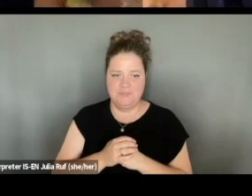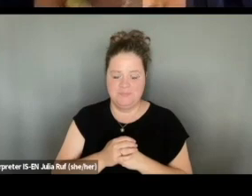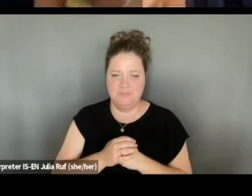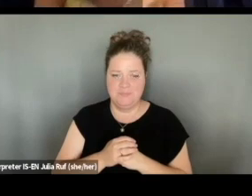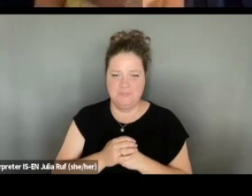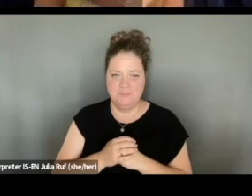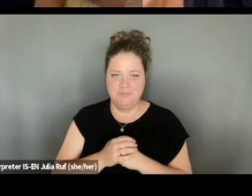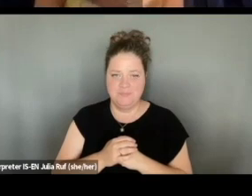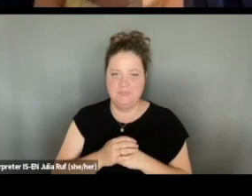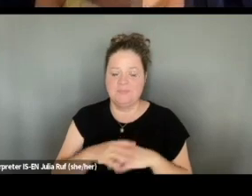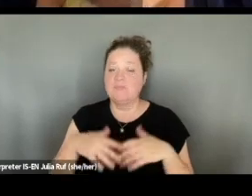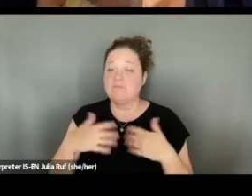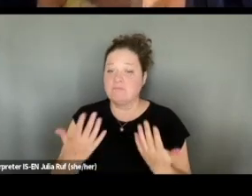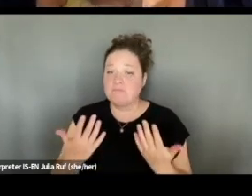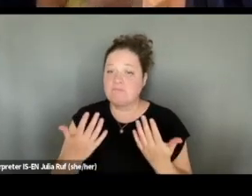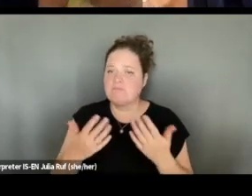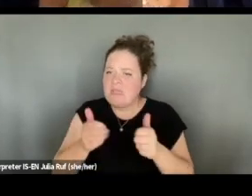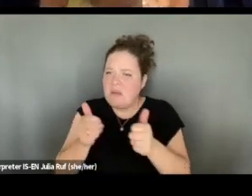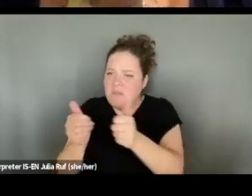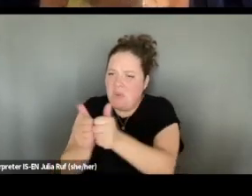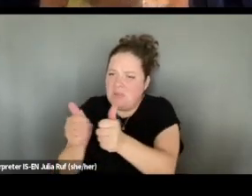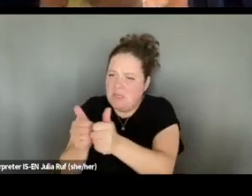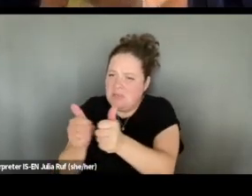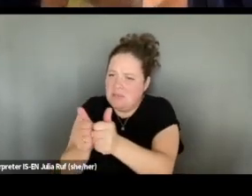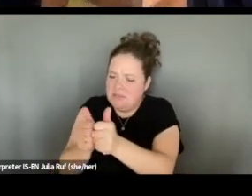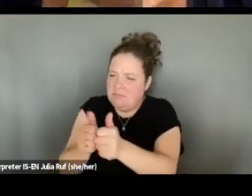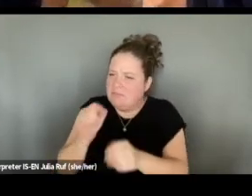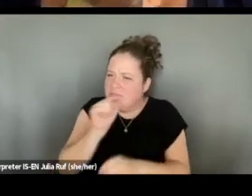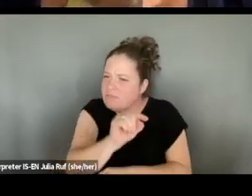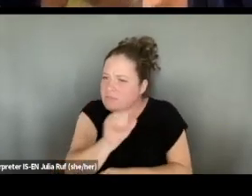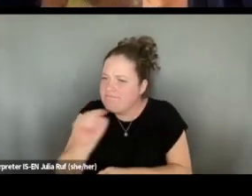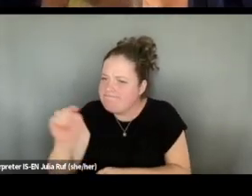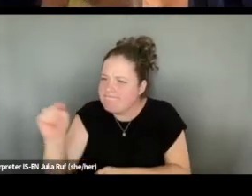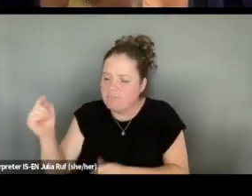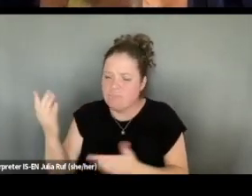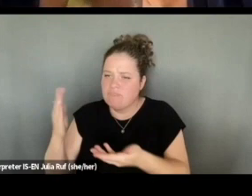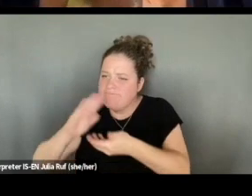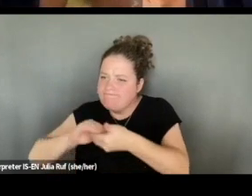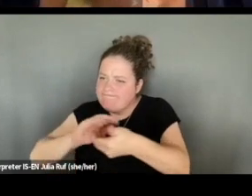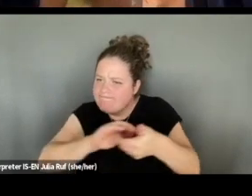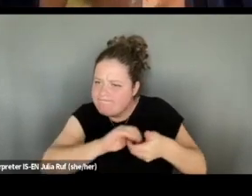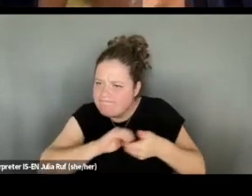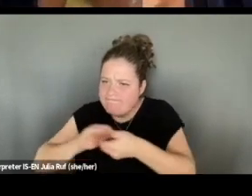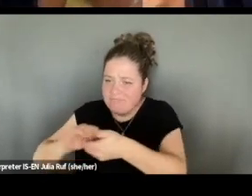want to work with serious partners. And of course, when we turn to the disabled persons organizations, then we know that we have serious partners.